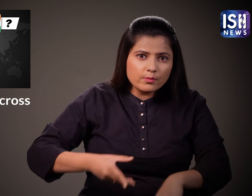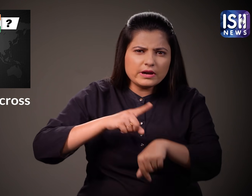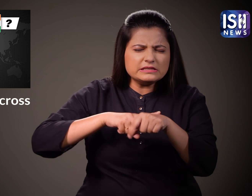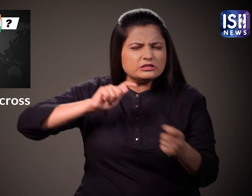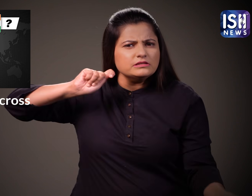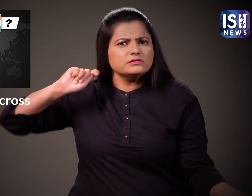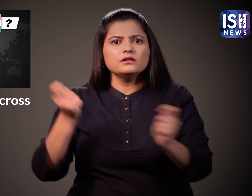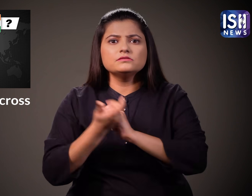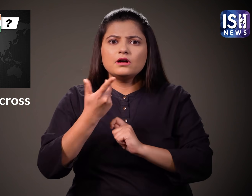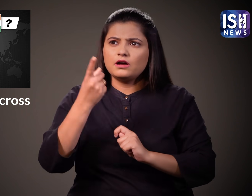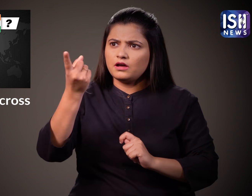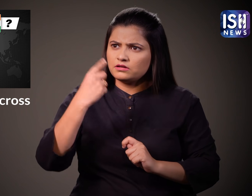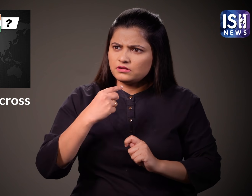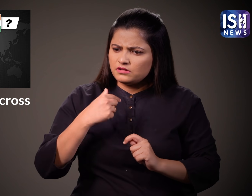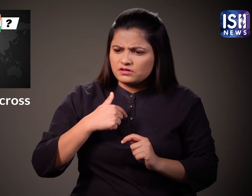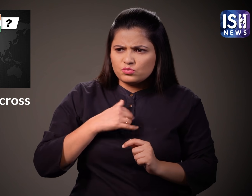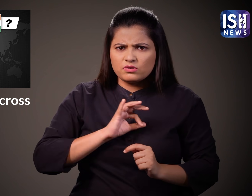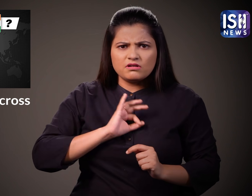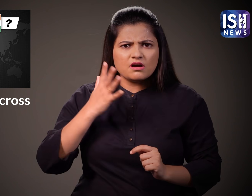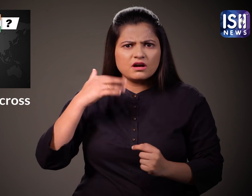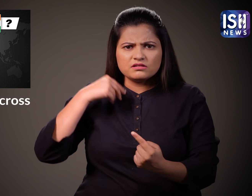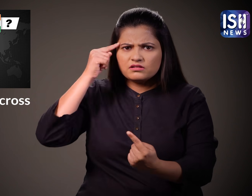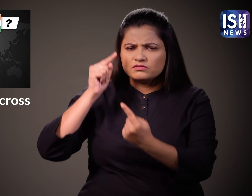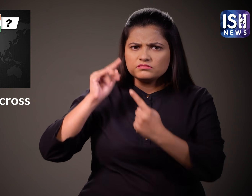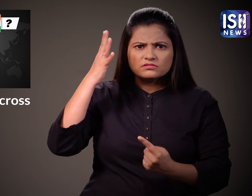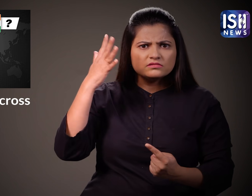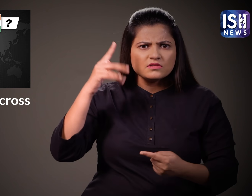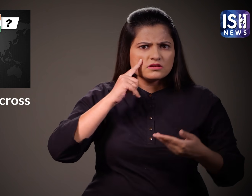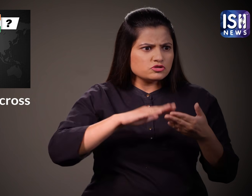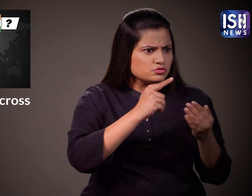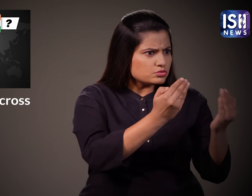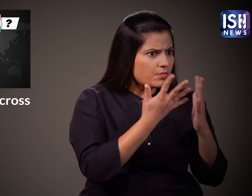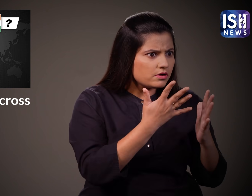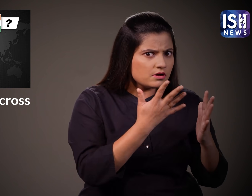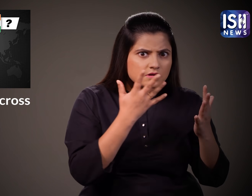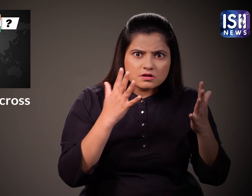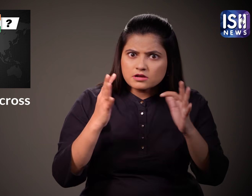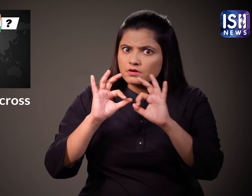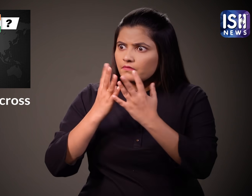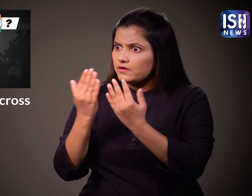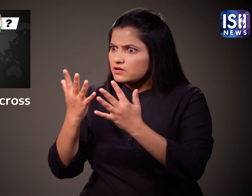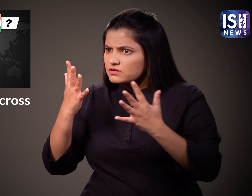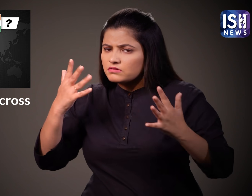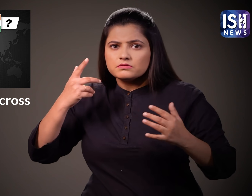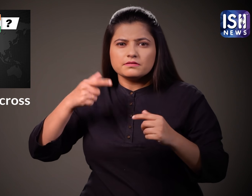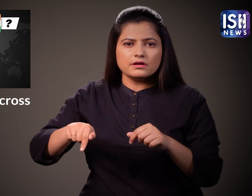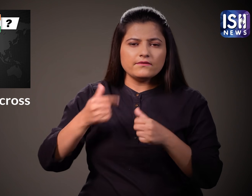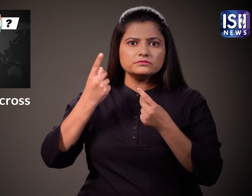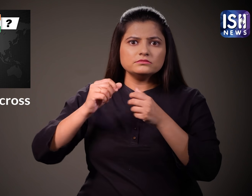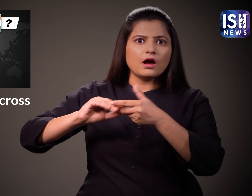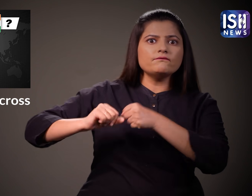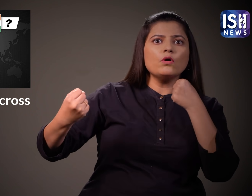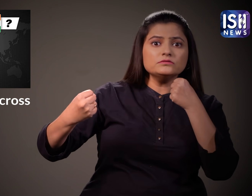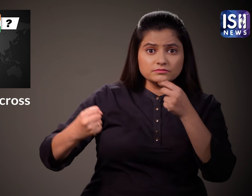Now times have changed. If the husband or family, does not support, the wife opts for a divorce.